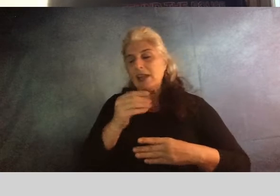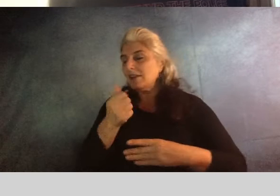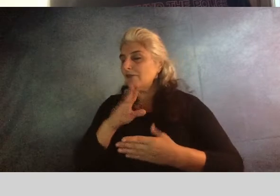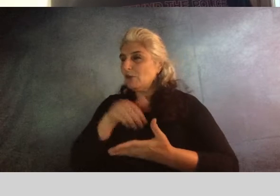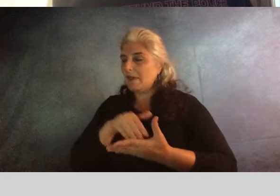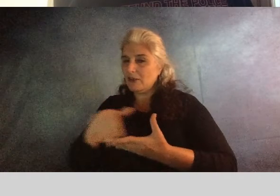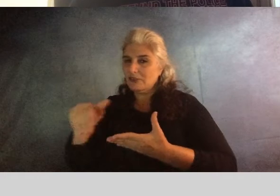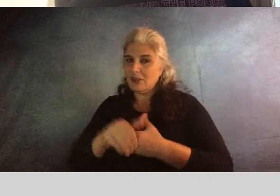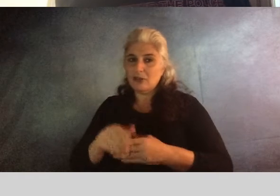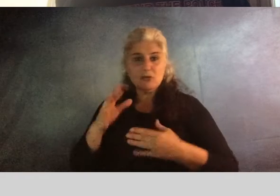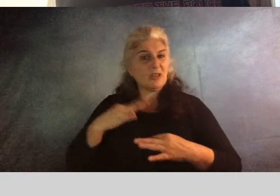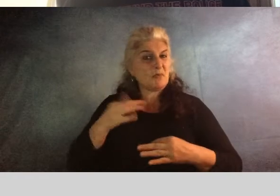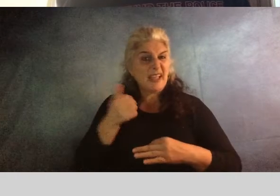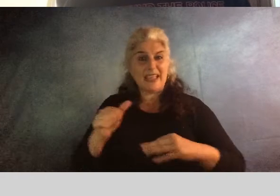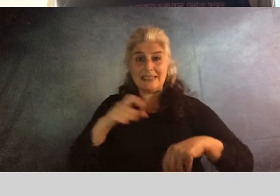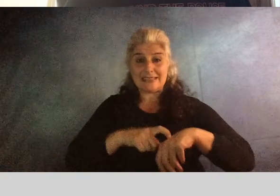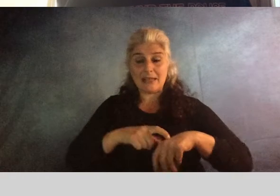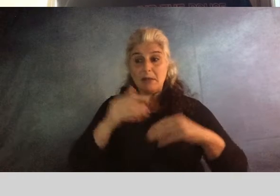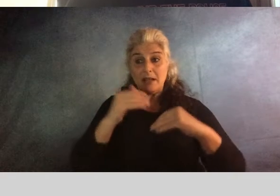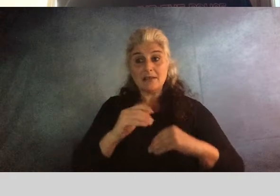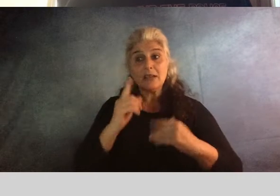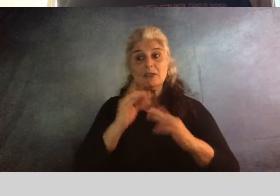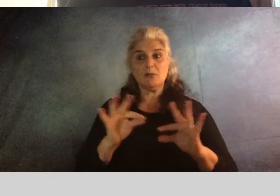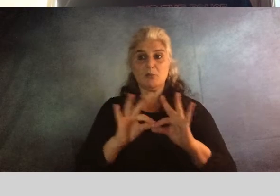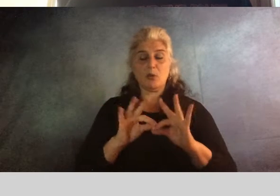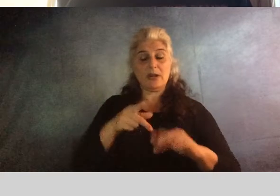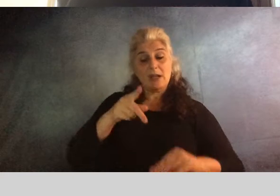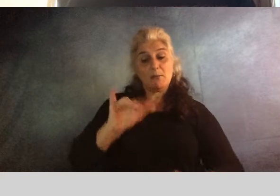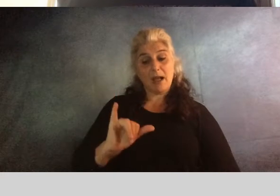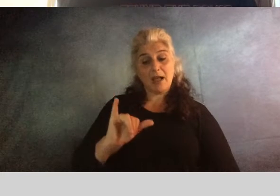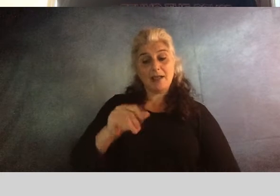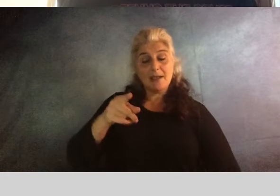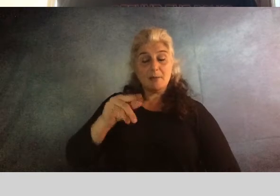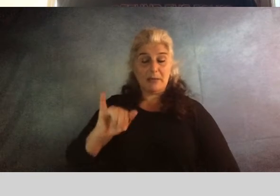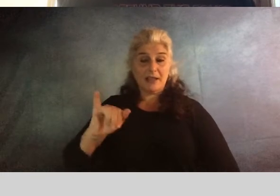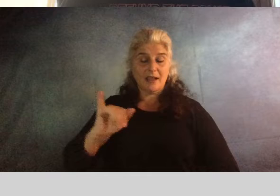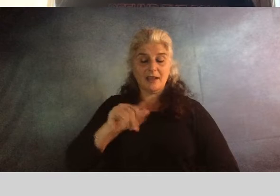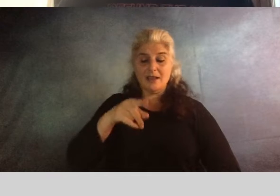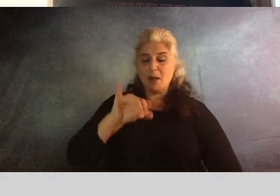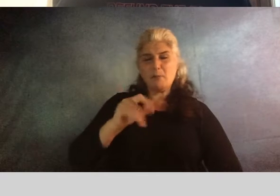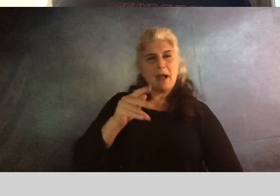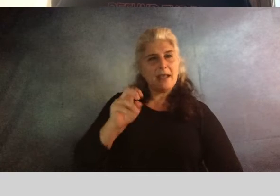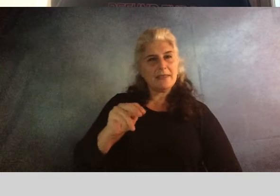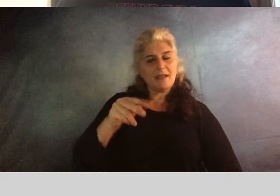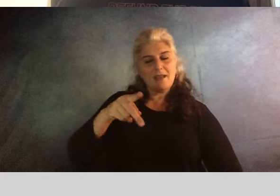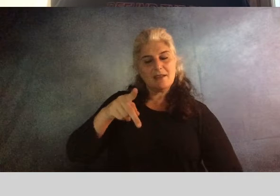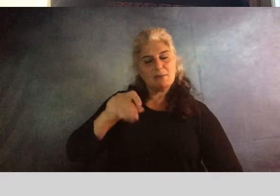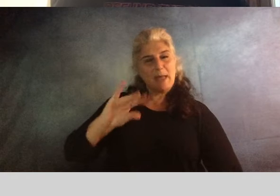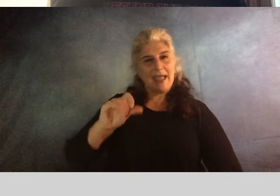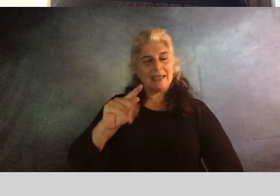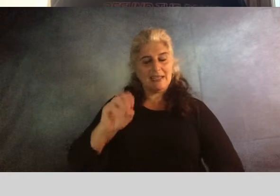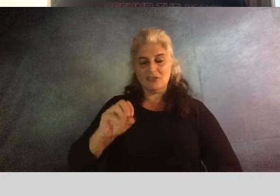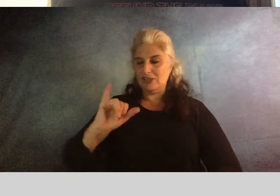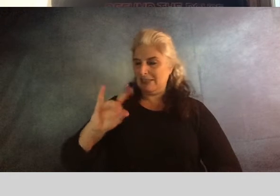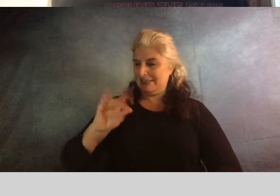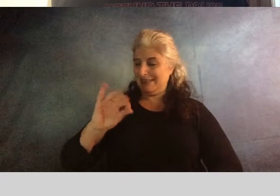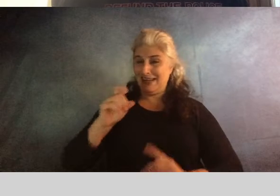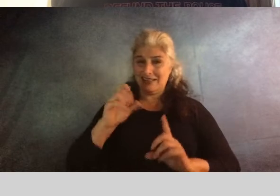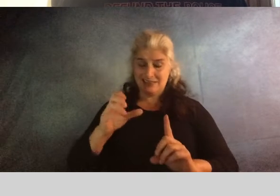of Python infrastructure, the Python Package Index, also known as PyPI. What is the Python Package Index? It's the canonical repository of third party software